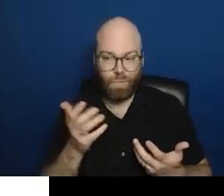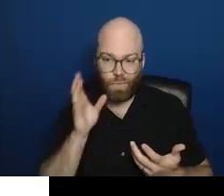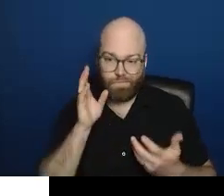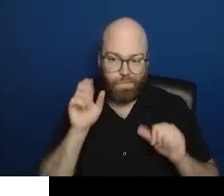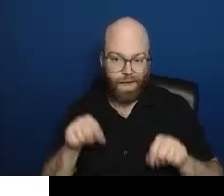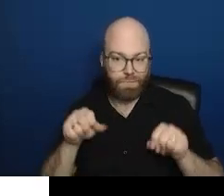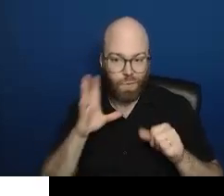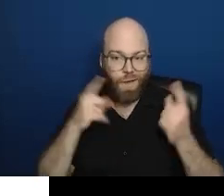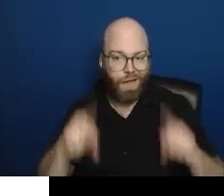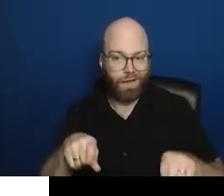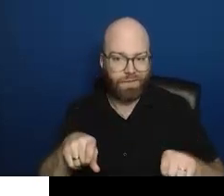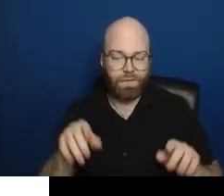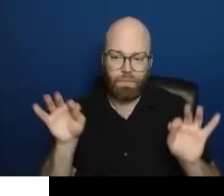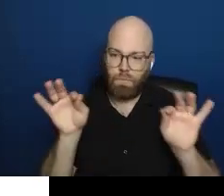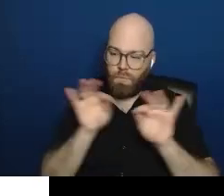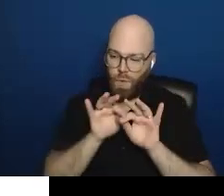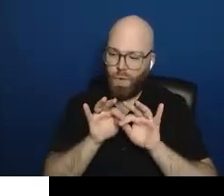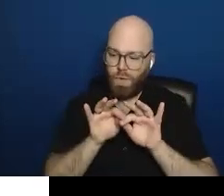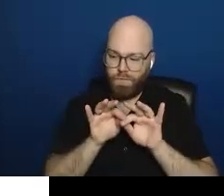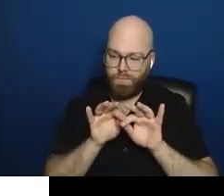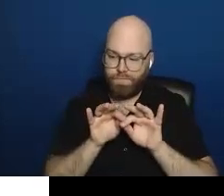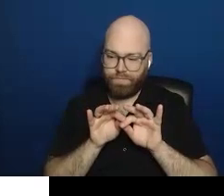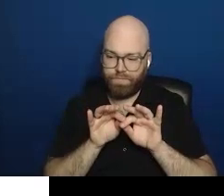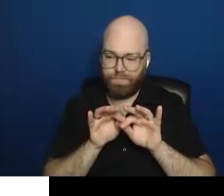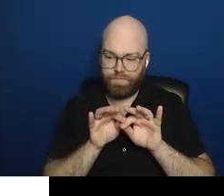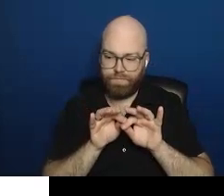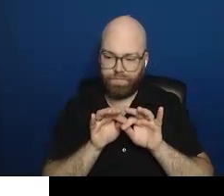would be very, very important to have, the, you know, that